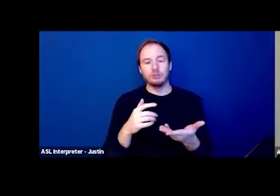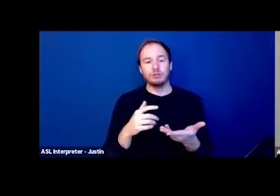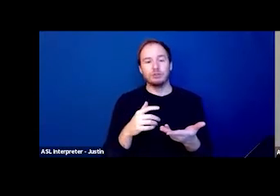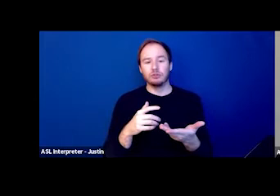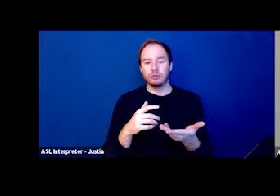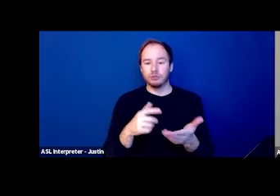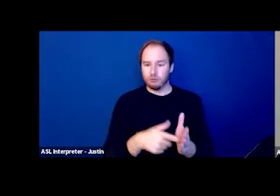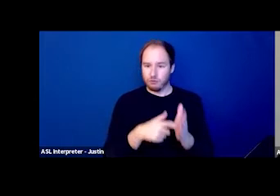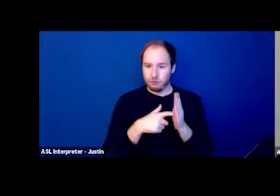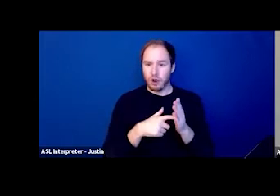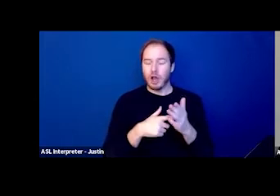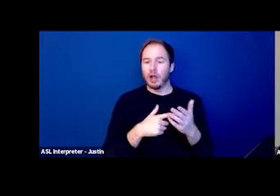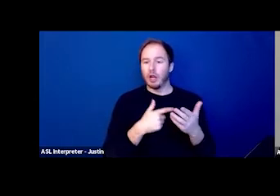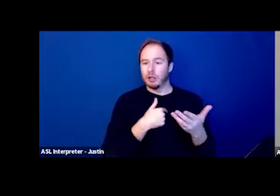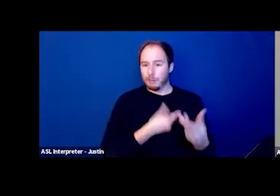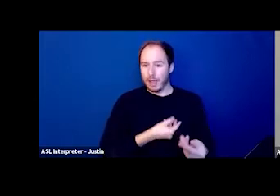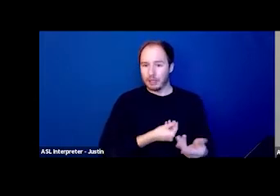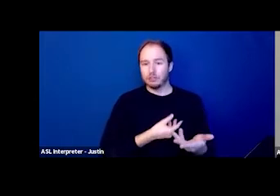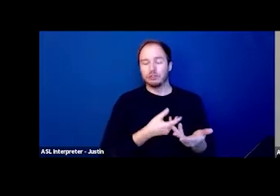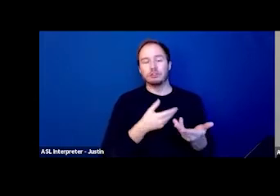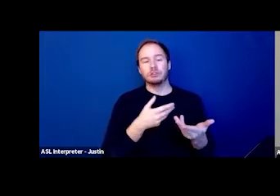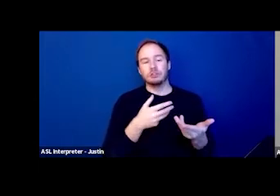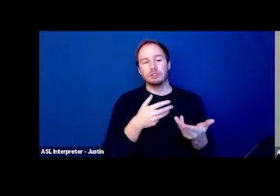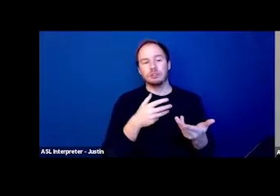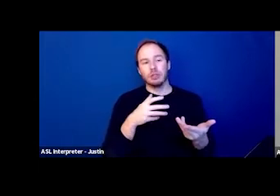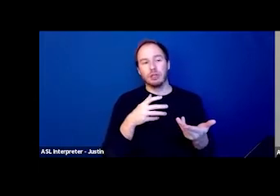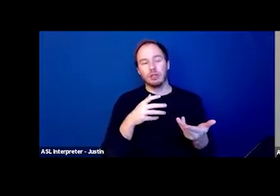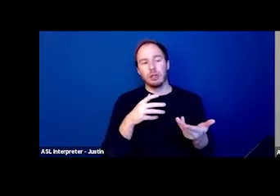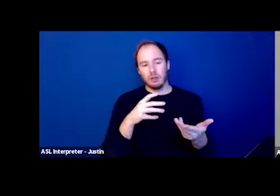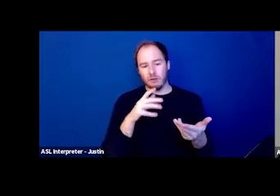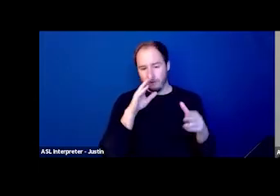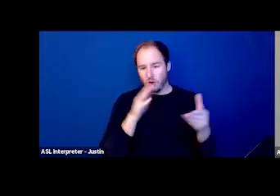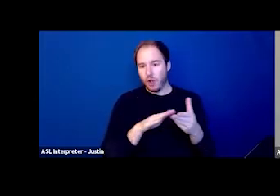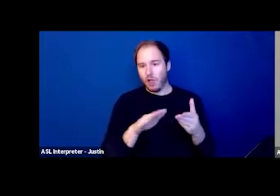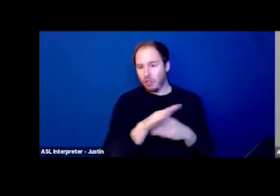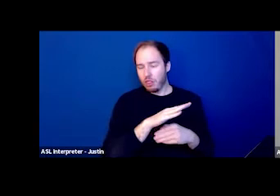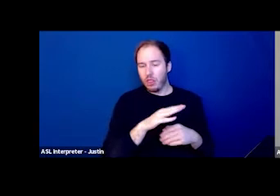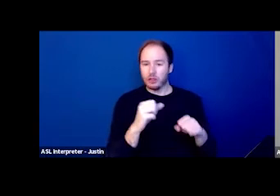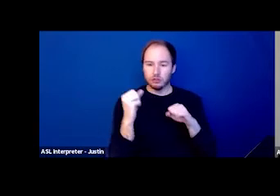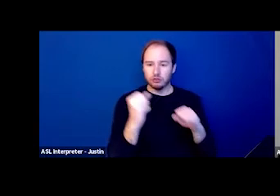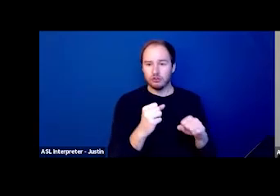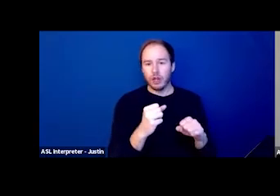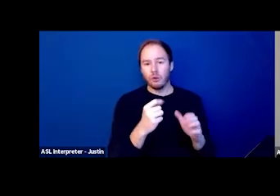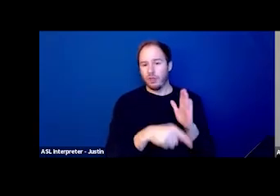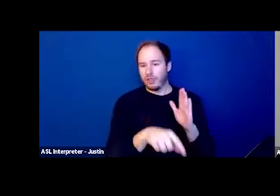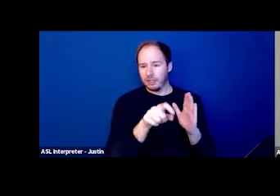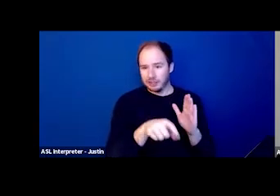requires compassion, a focus on each person's strengths and needs and working from a place of humanity and partnership.